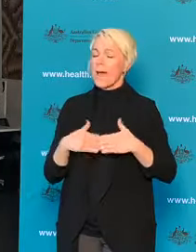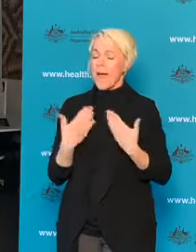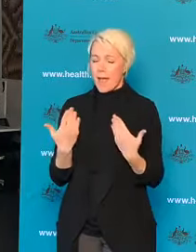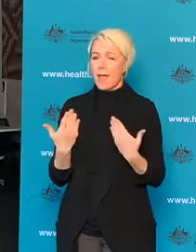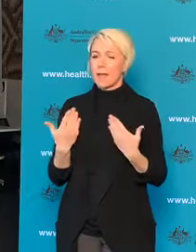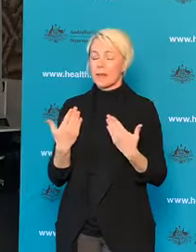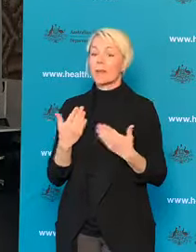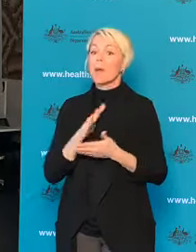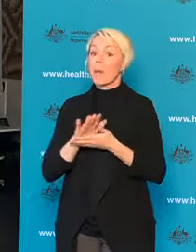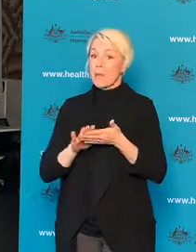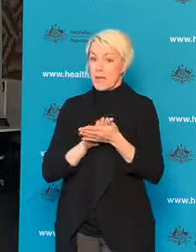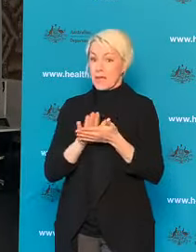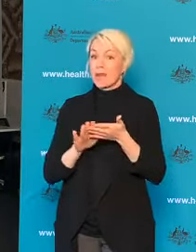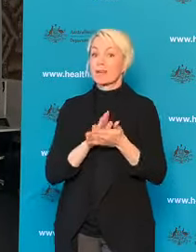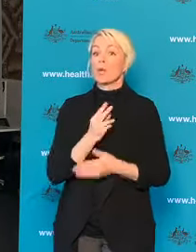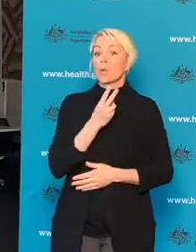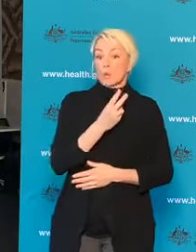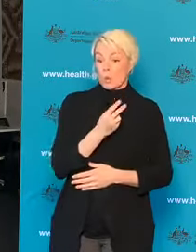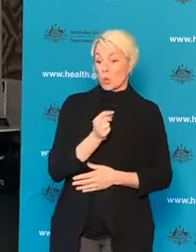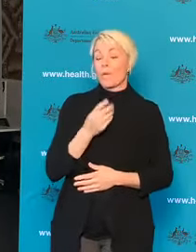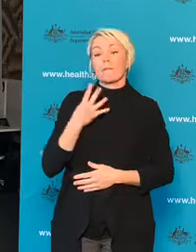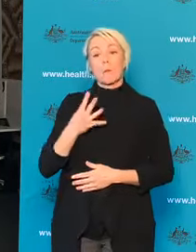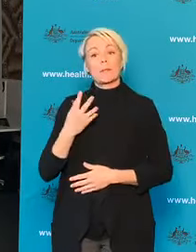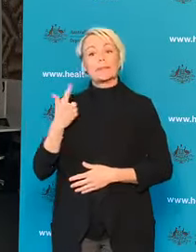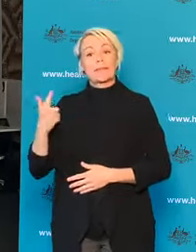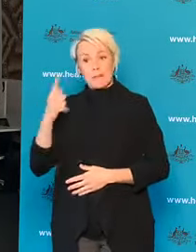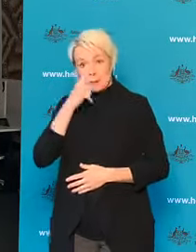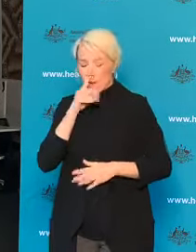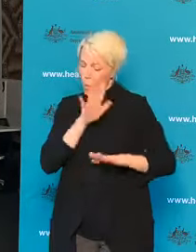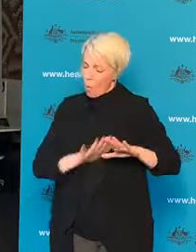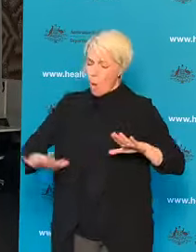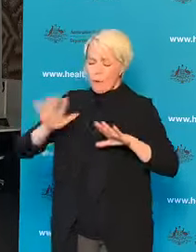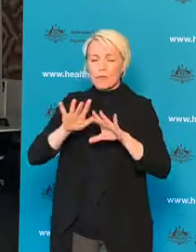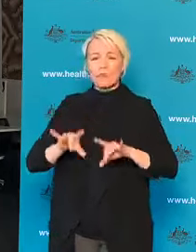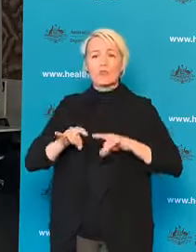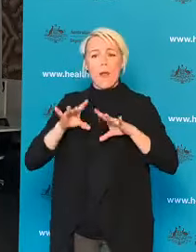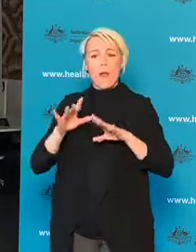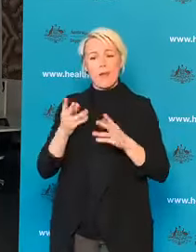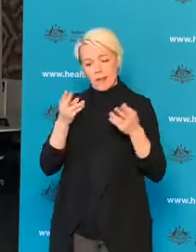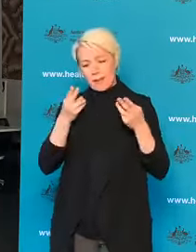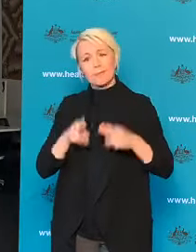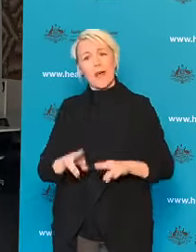to 247. The people who have died in the past 24 hours